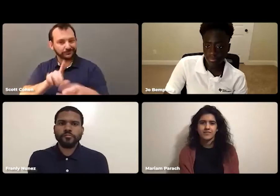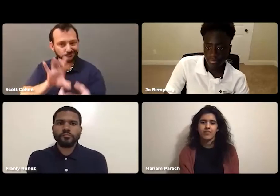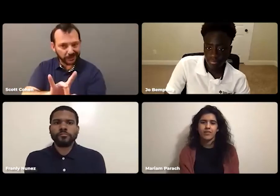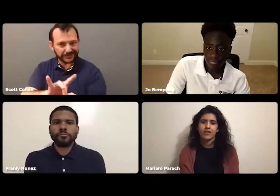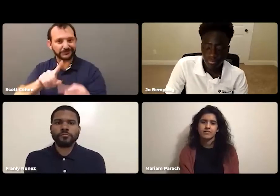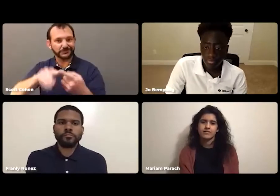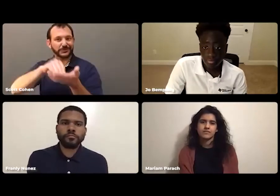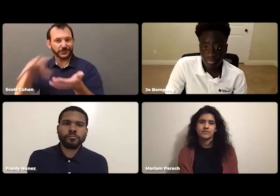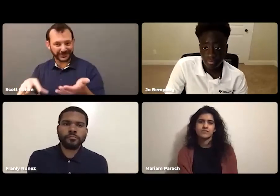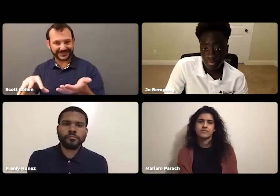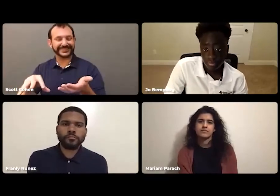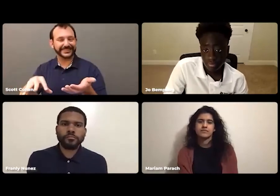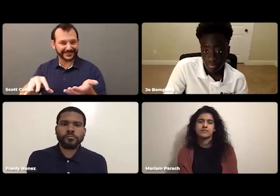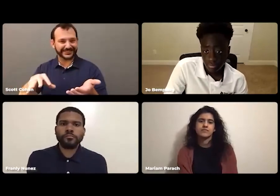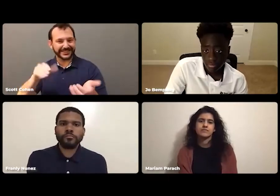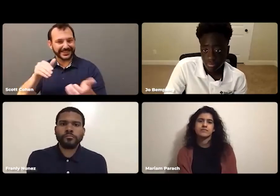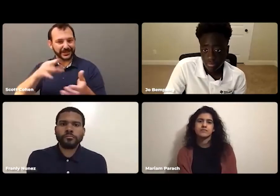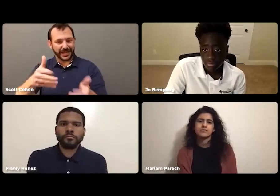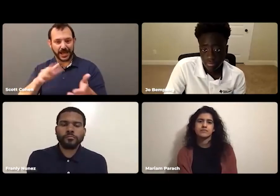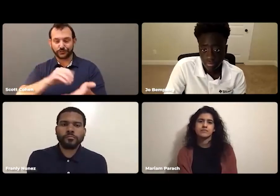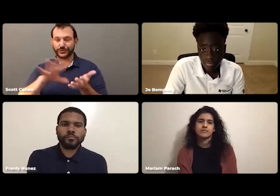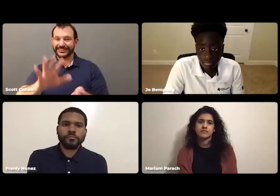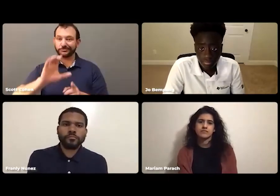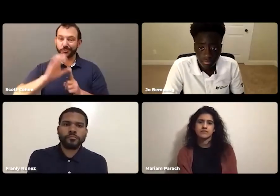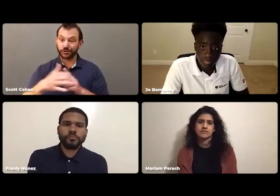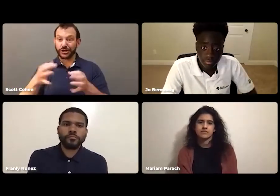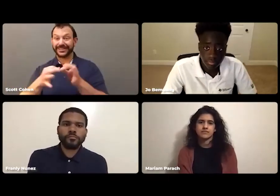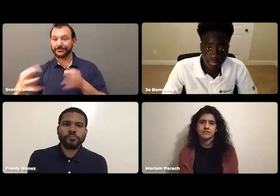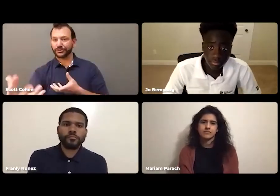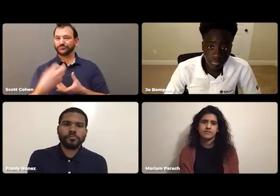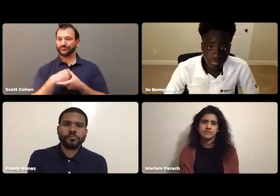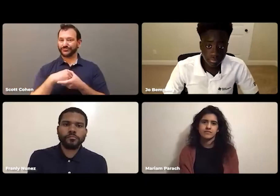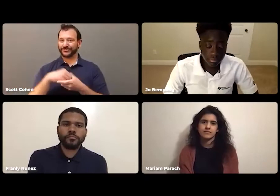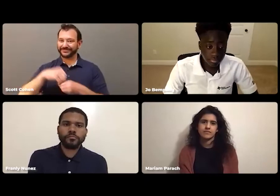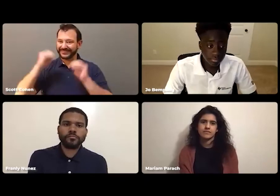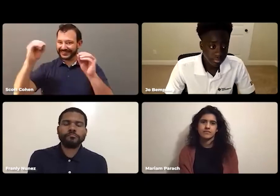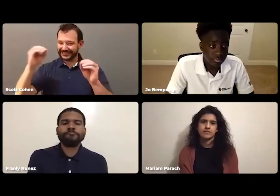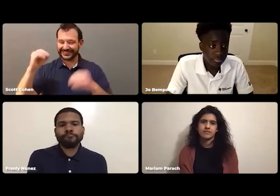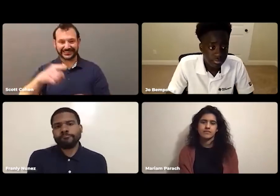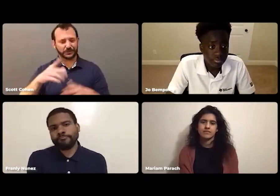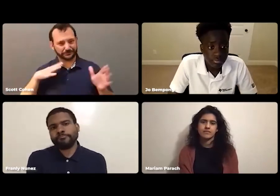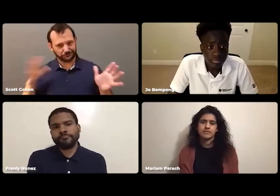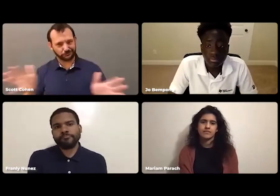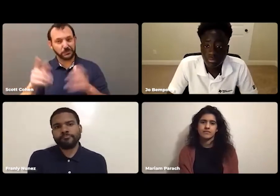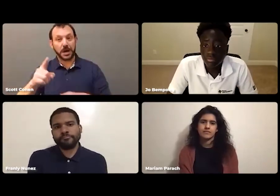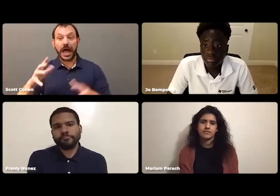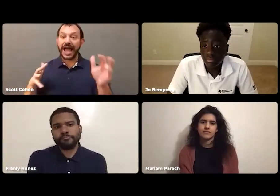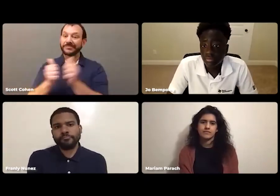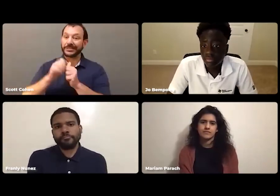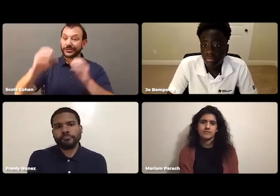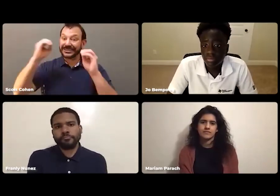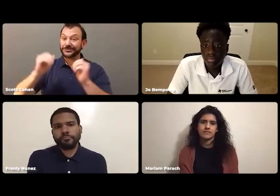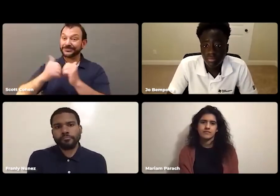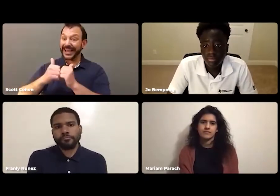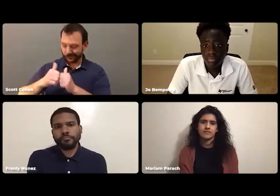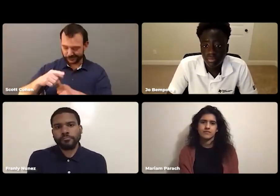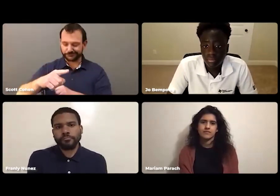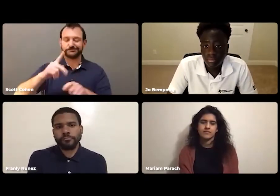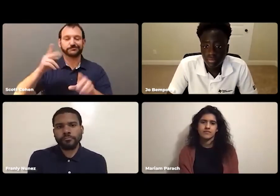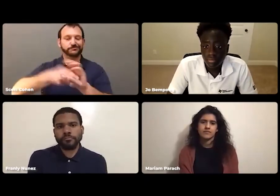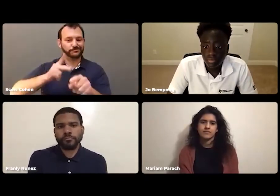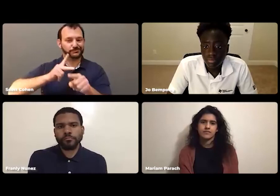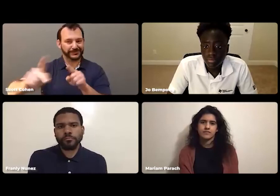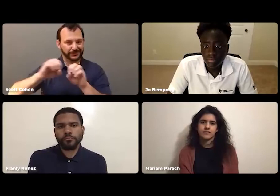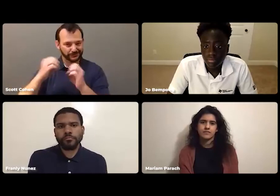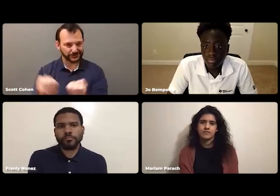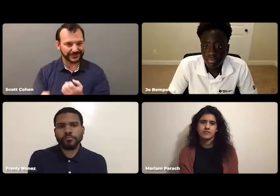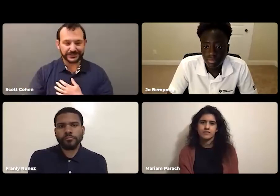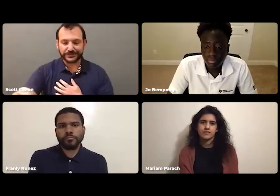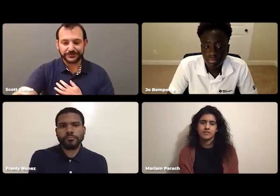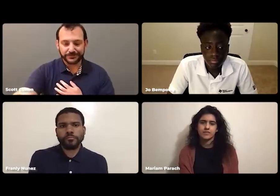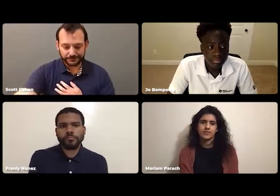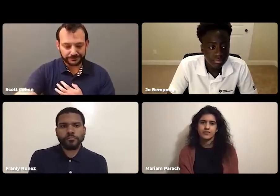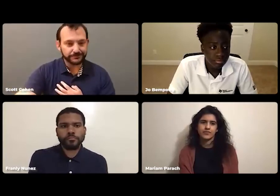They offer resources, courses, and materials you can use to apply to students.